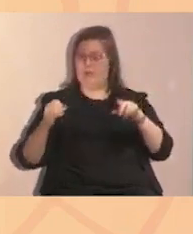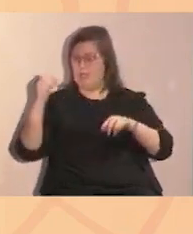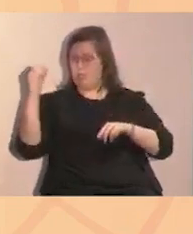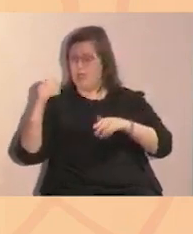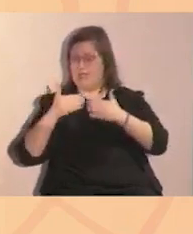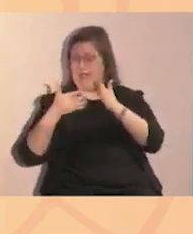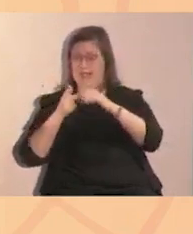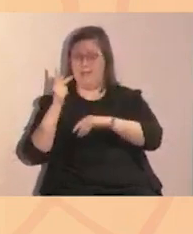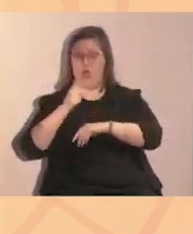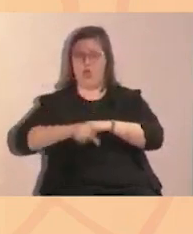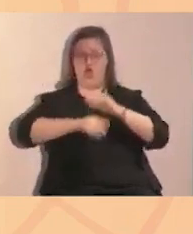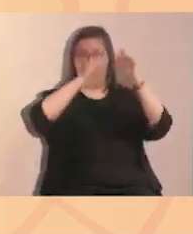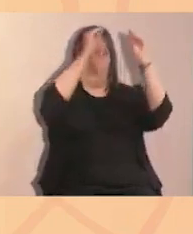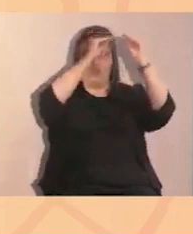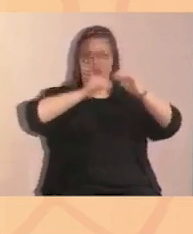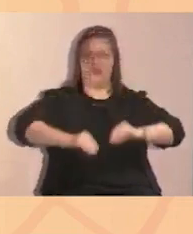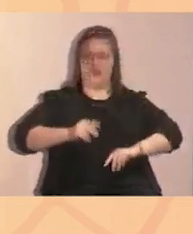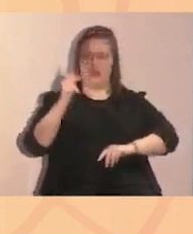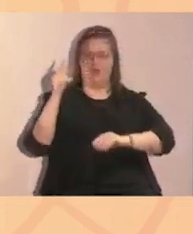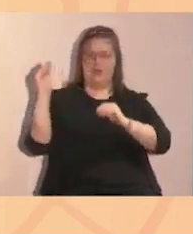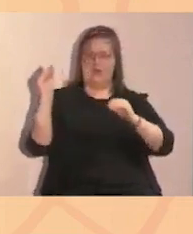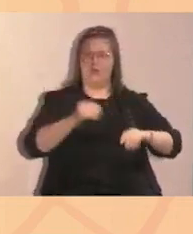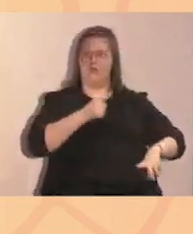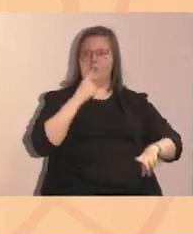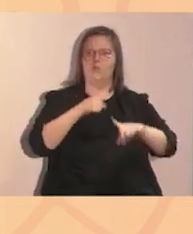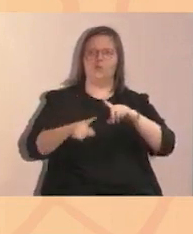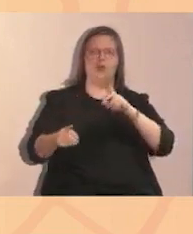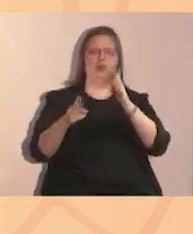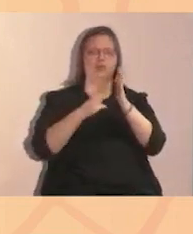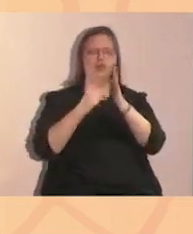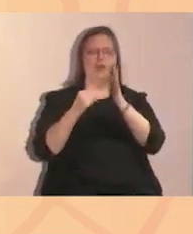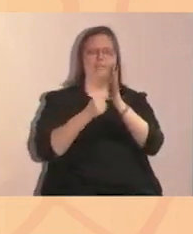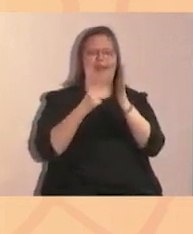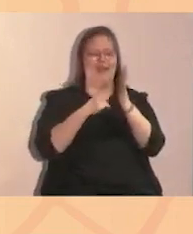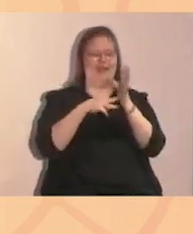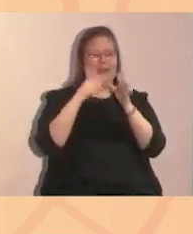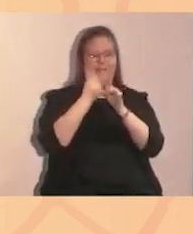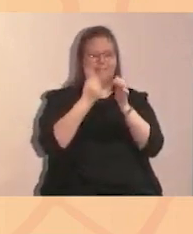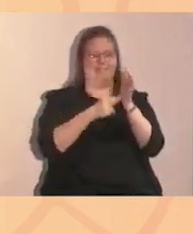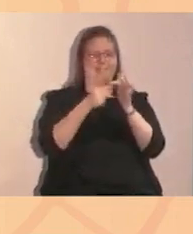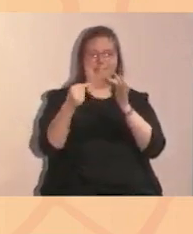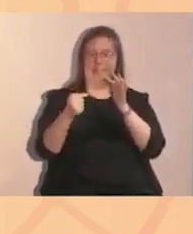Perth and moved very quickly out to a place called Mount Magnet, which is one of the hottest places on the continent.